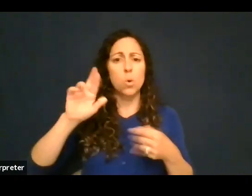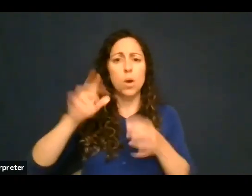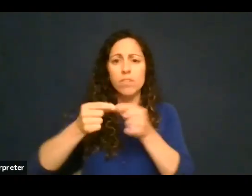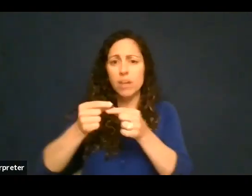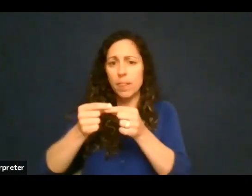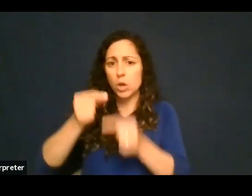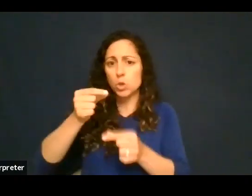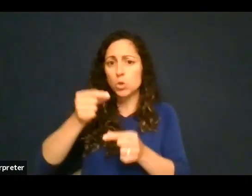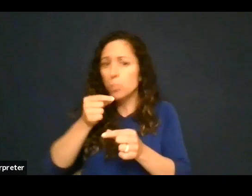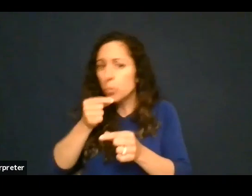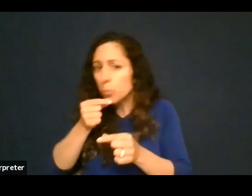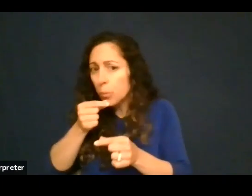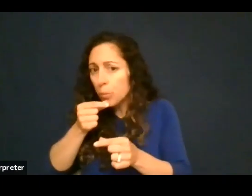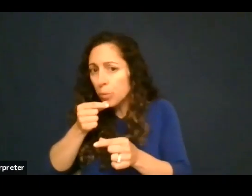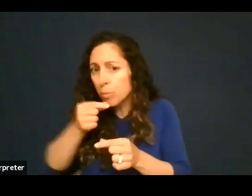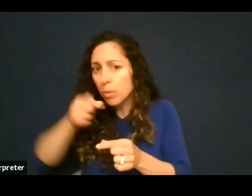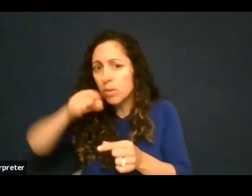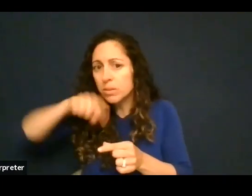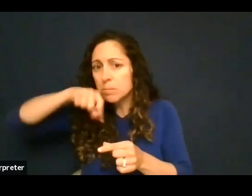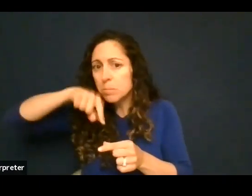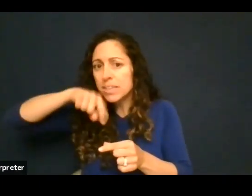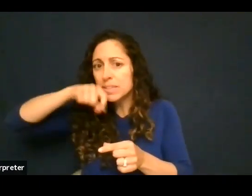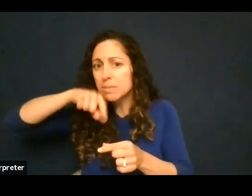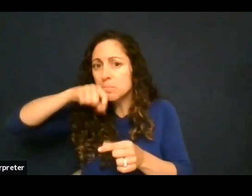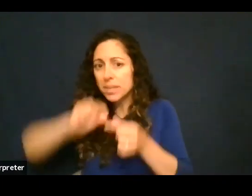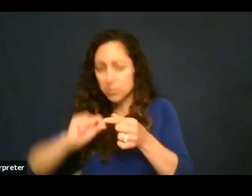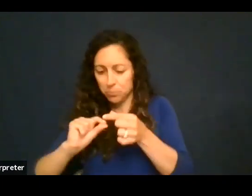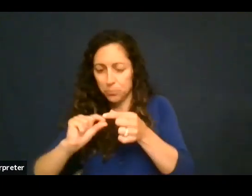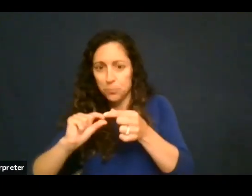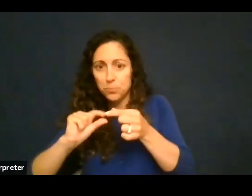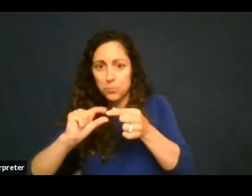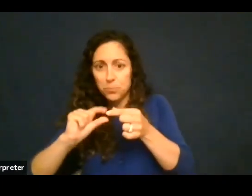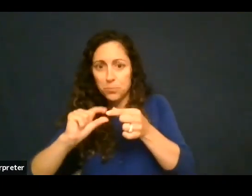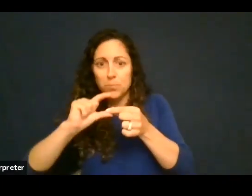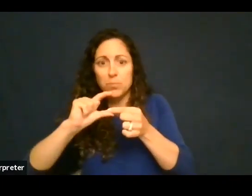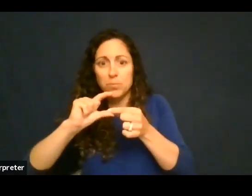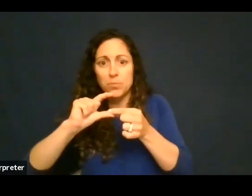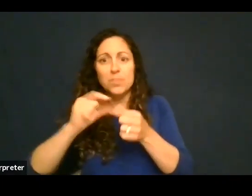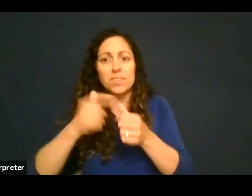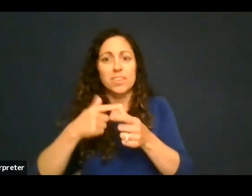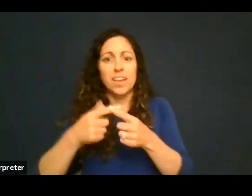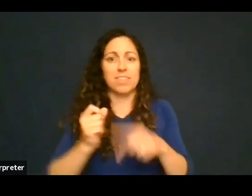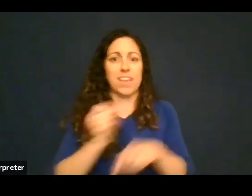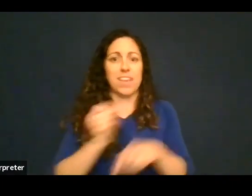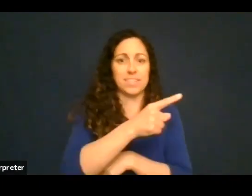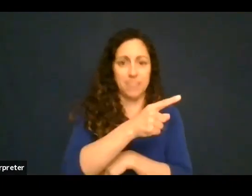because there's a mark you have to reach before you can send it back. And then it comes with some packing materials which allow--